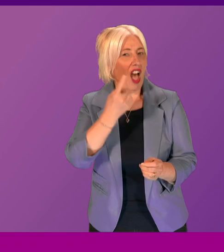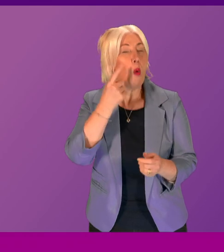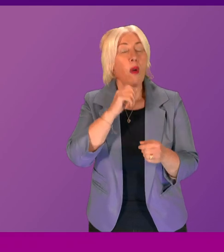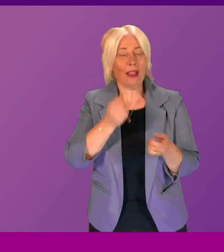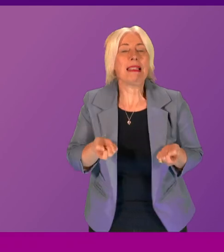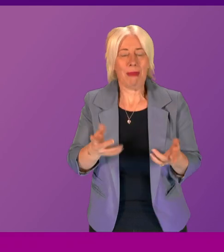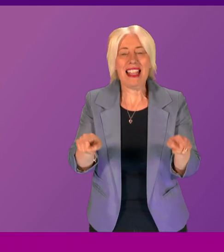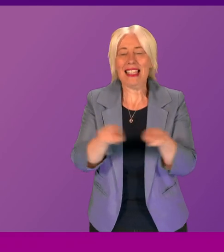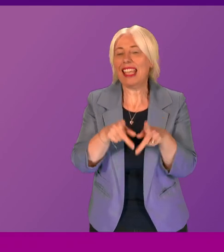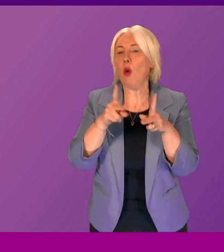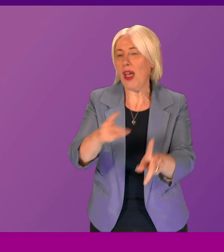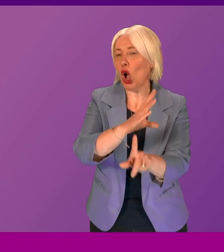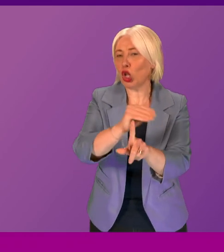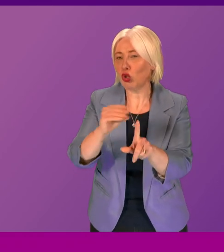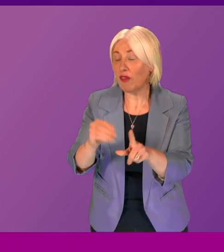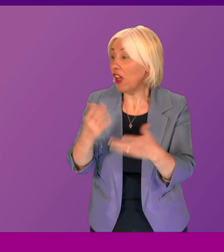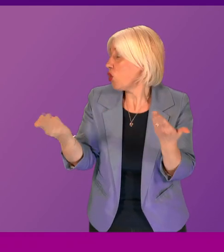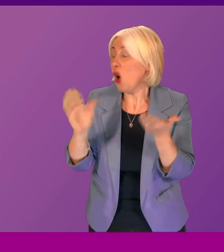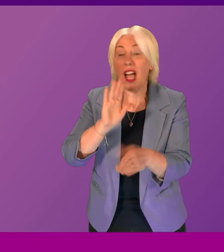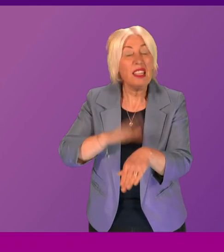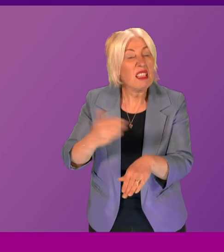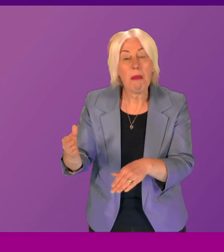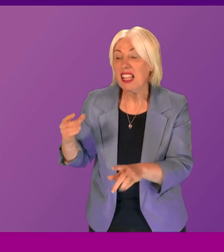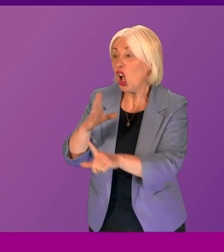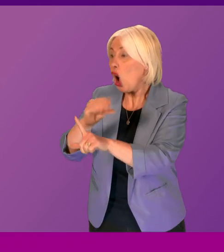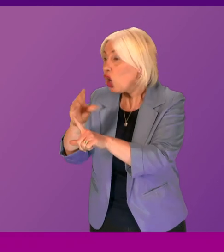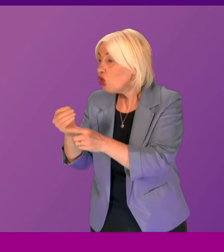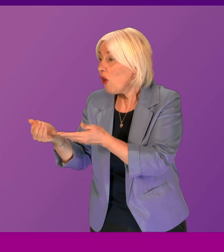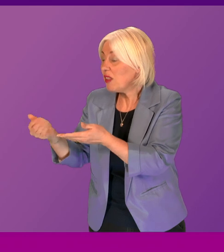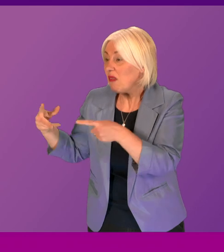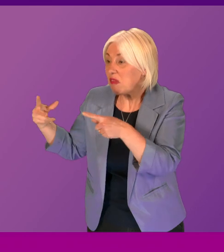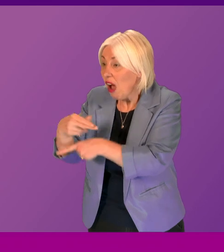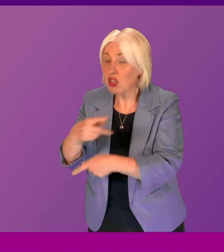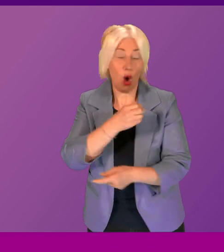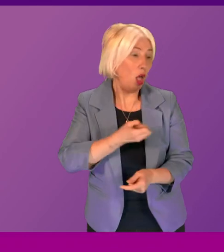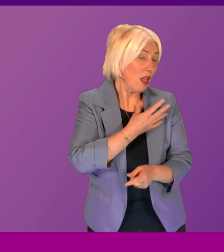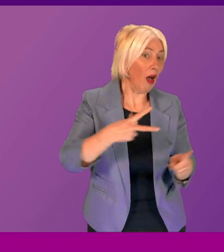Whether it is Labour austerity or Conservative austerity, Westminster austerity will undoubtedly